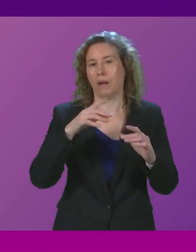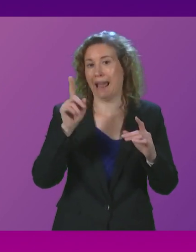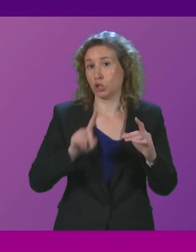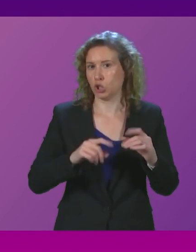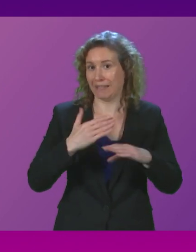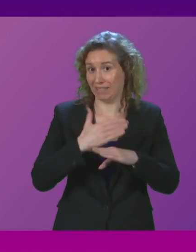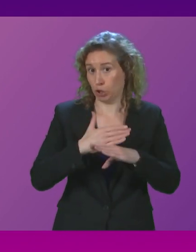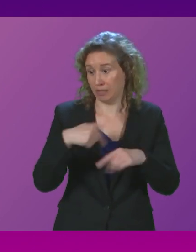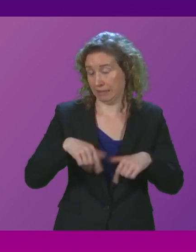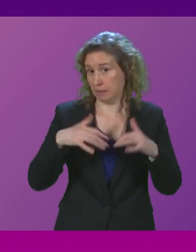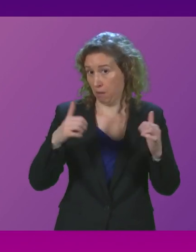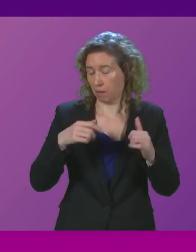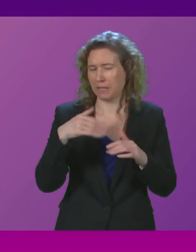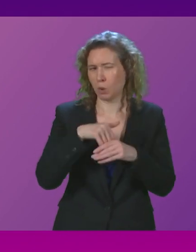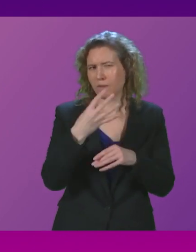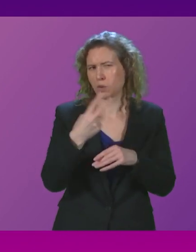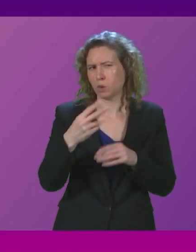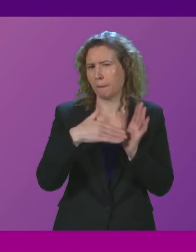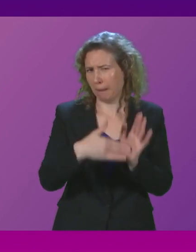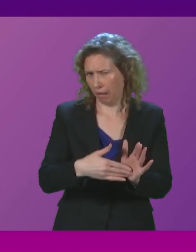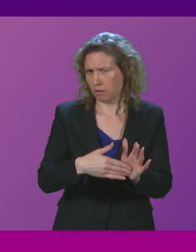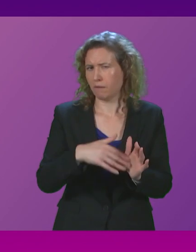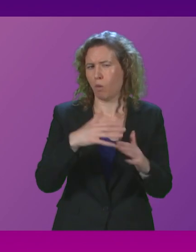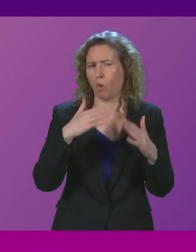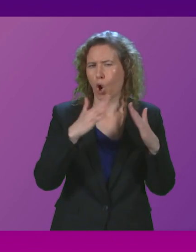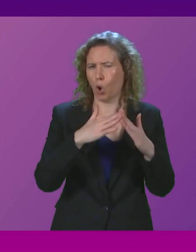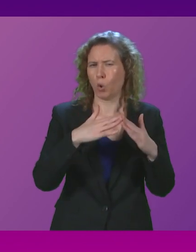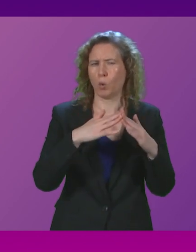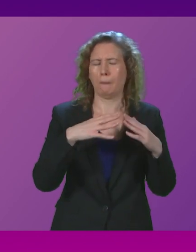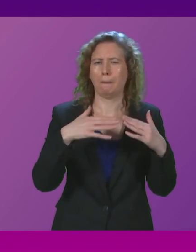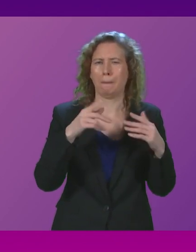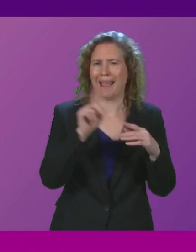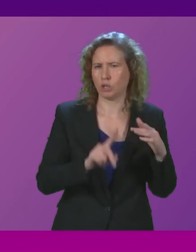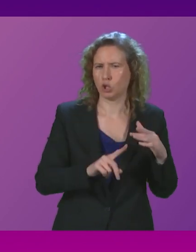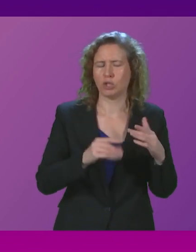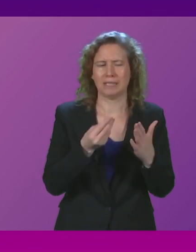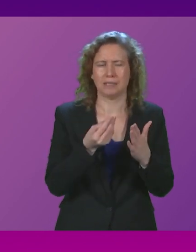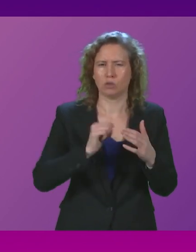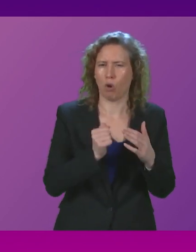of Parliament. That includes £42 million for the Home Energy Scotland loans with cashback scheme, £55